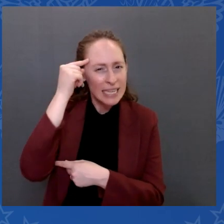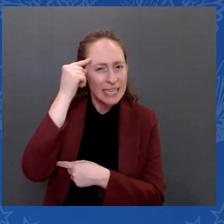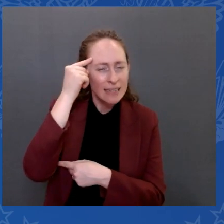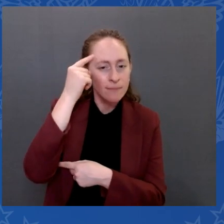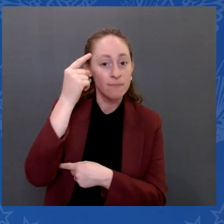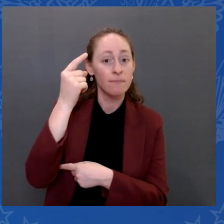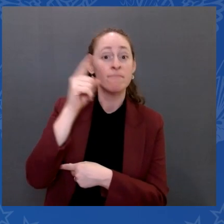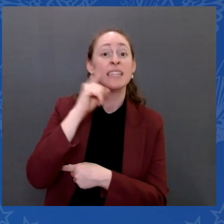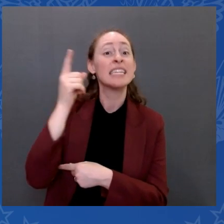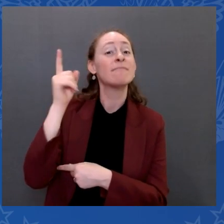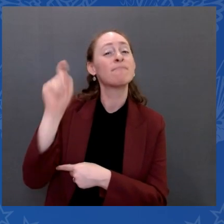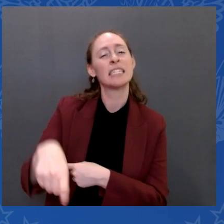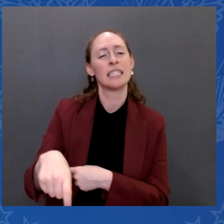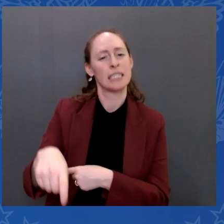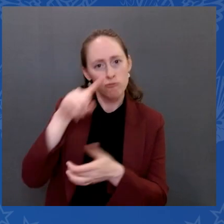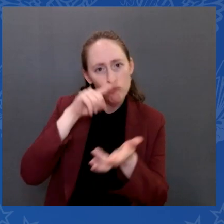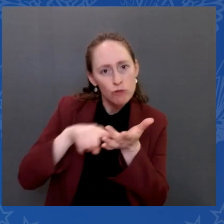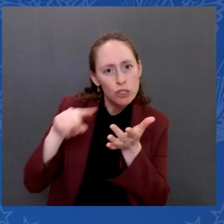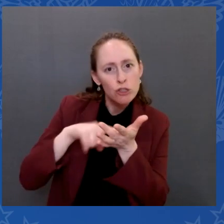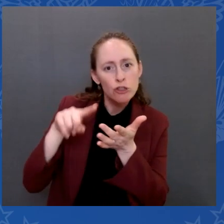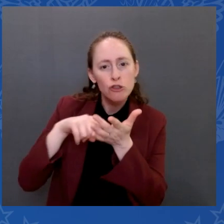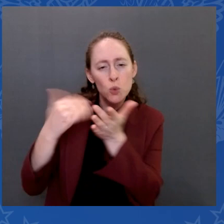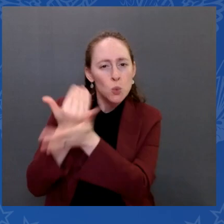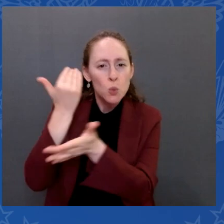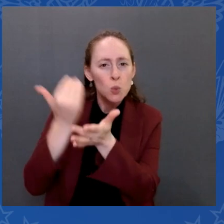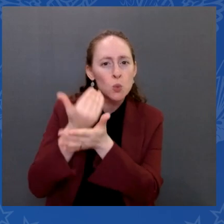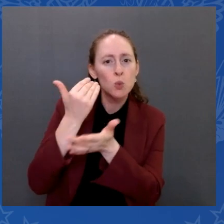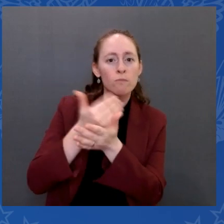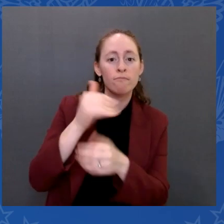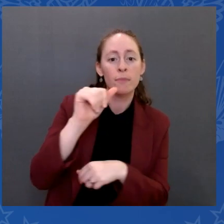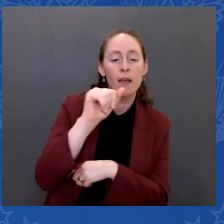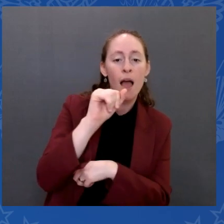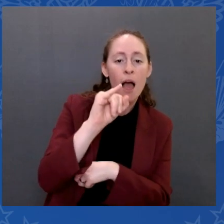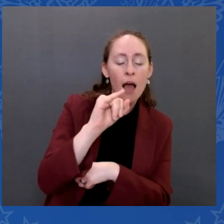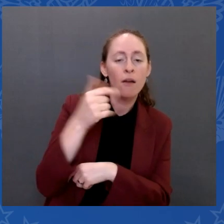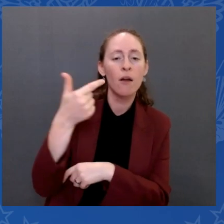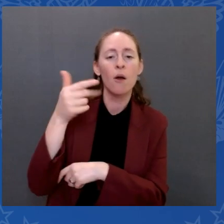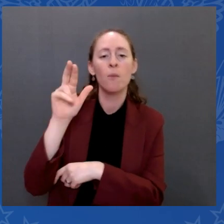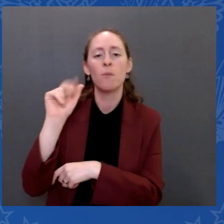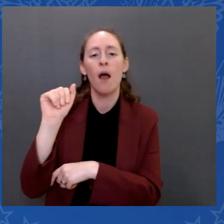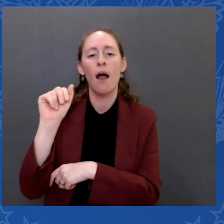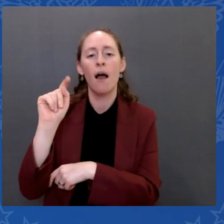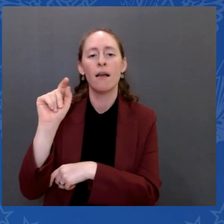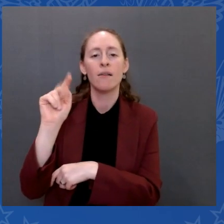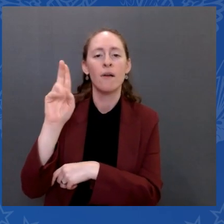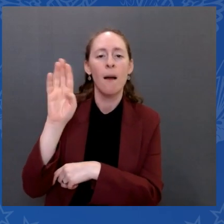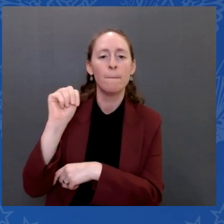computing, to biotechnology, to the future of the Internet and the future of telecommunications.